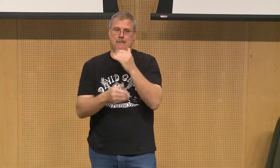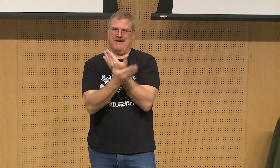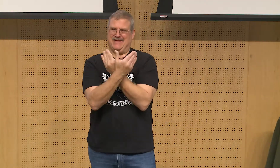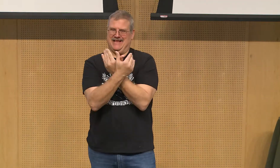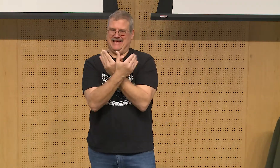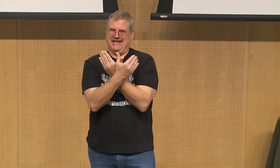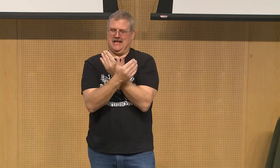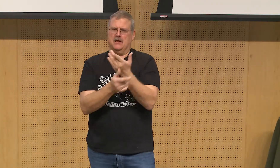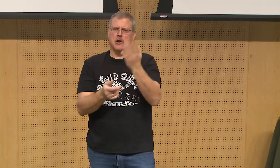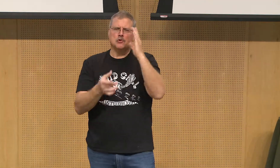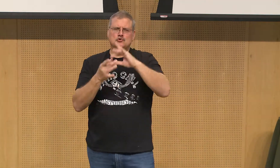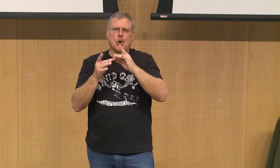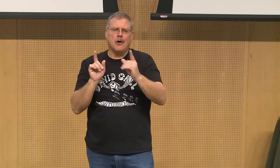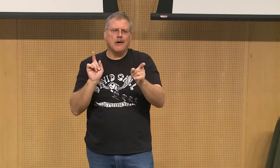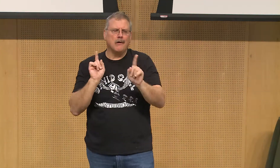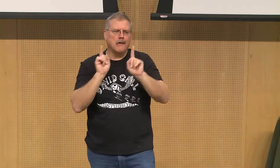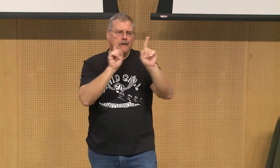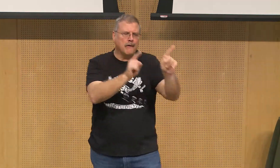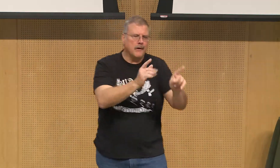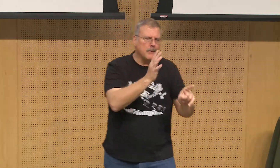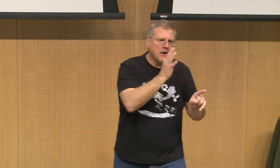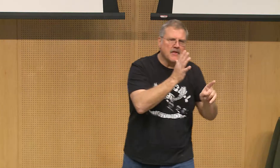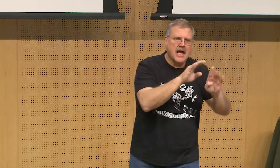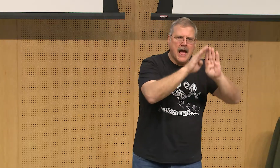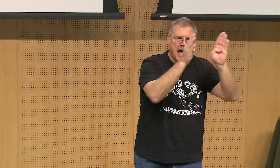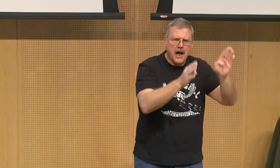symbolizing Deaf children, to come out and flourish.